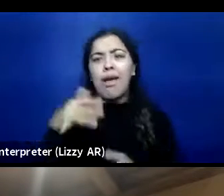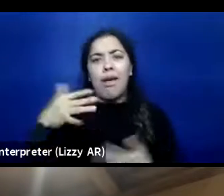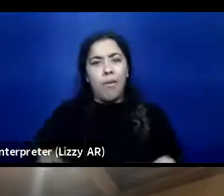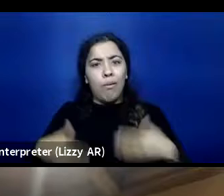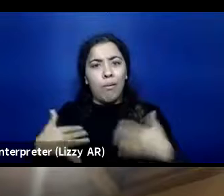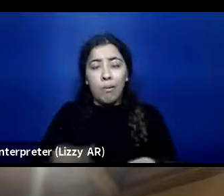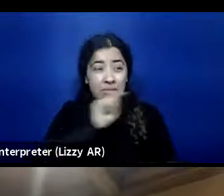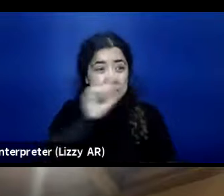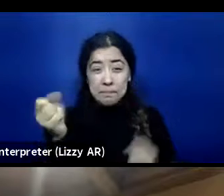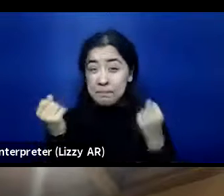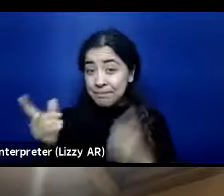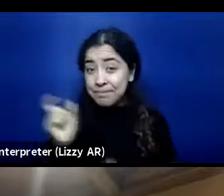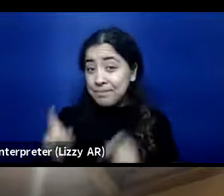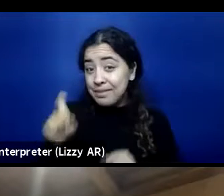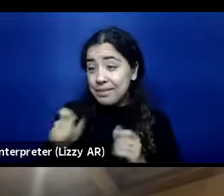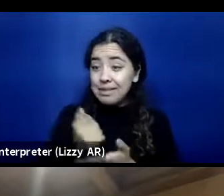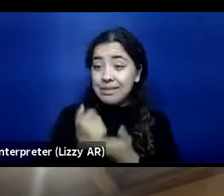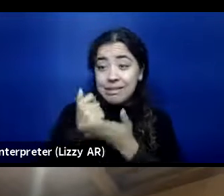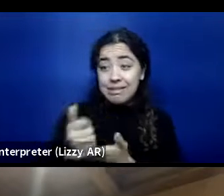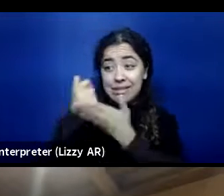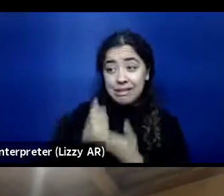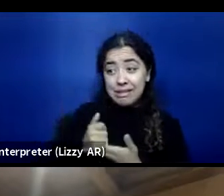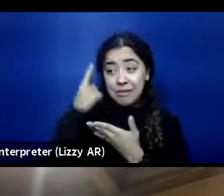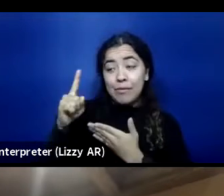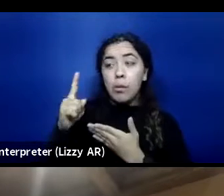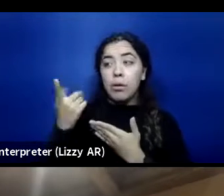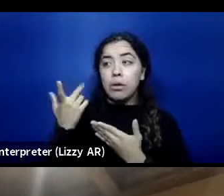Who need assistance in coping with disabilities.